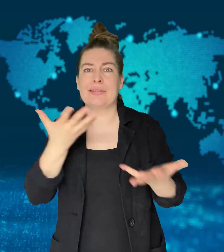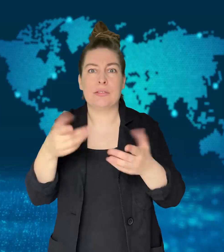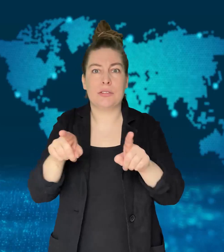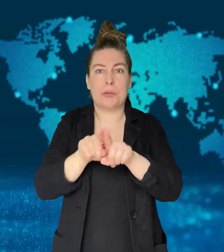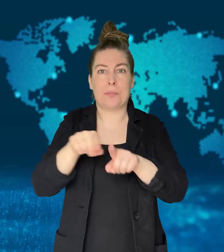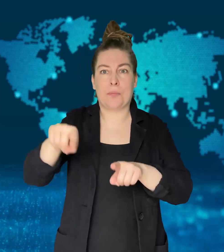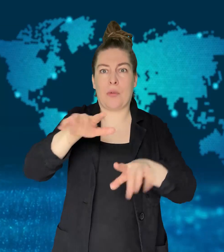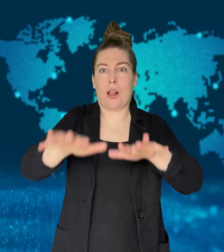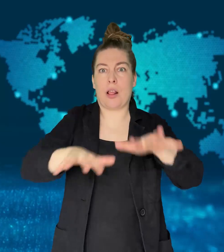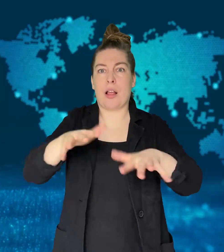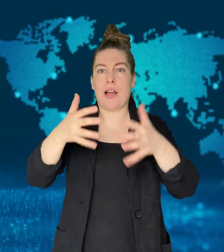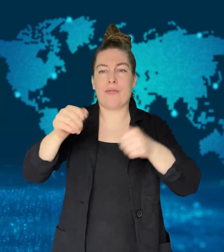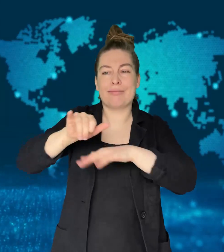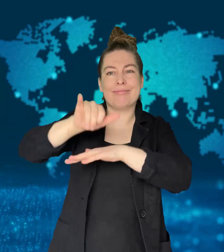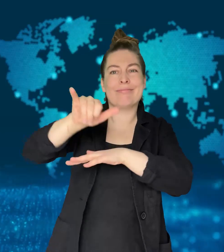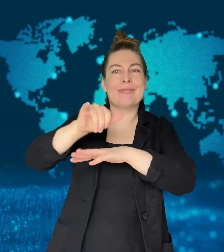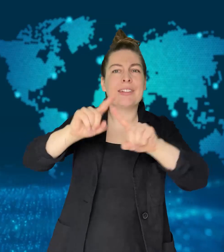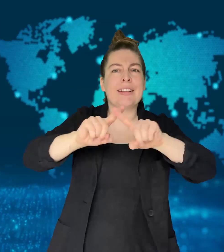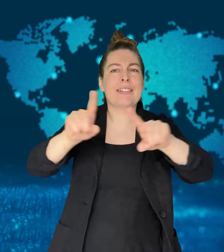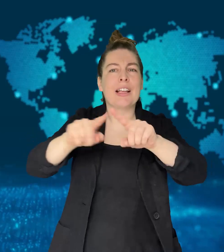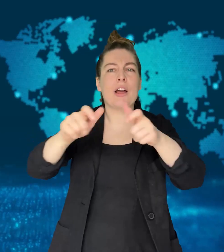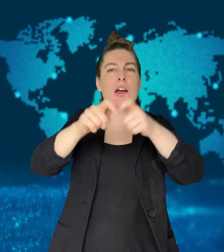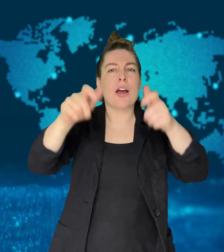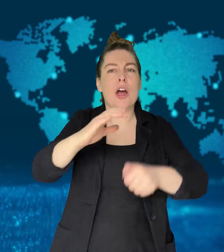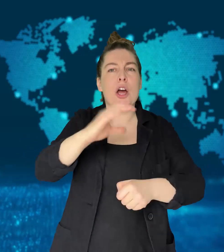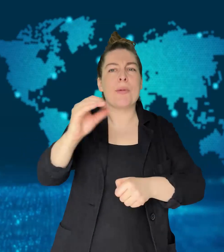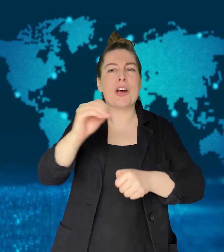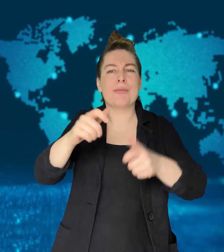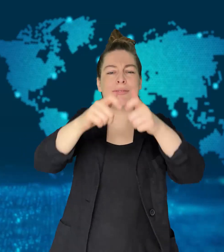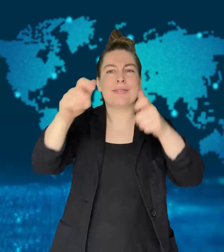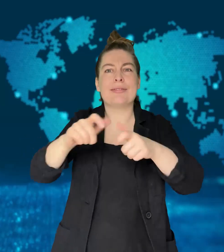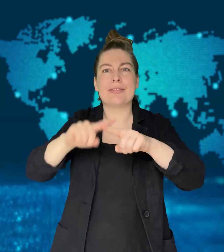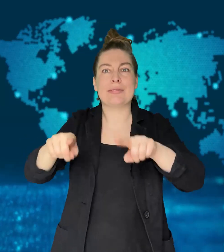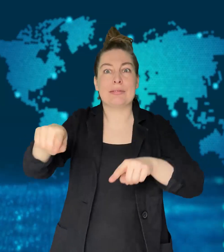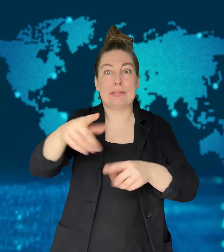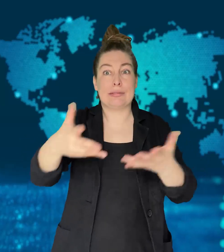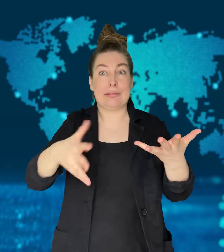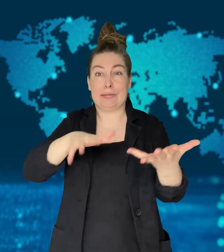the busiest in Europe - and the accidental